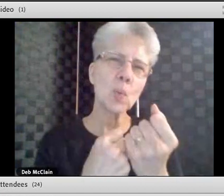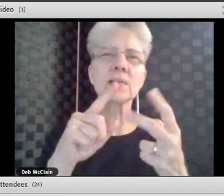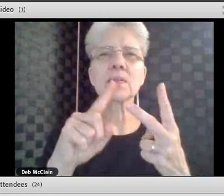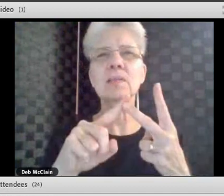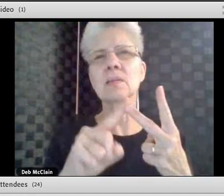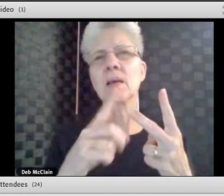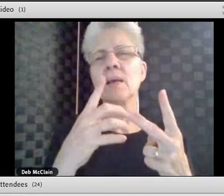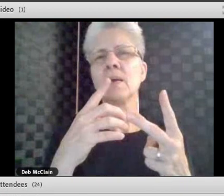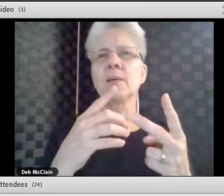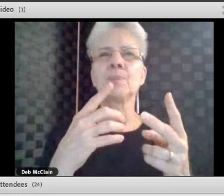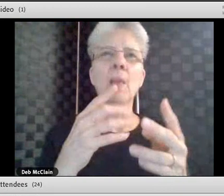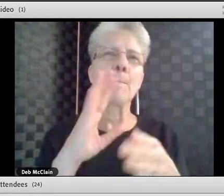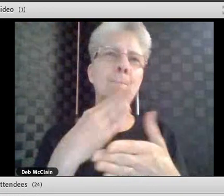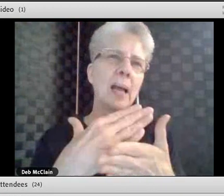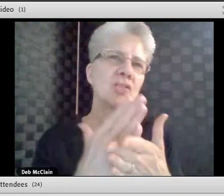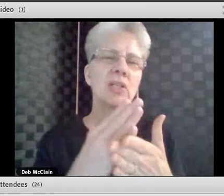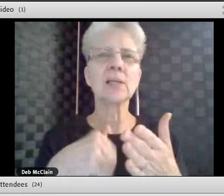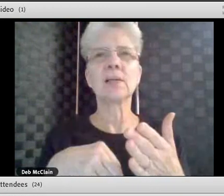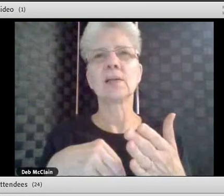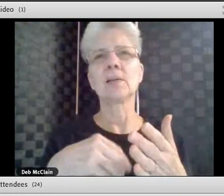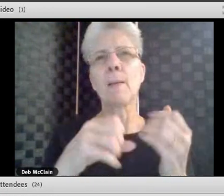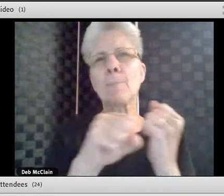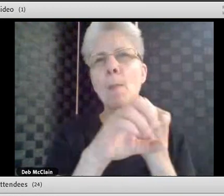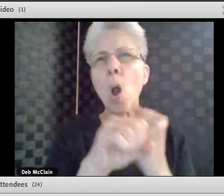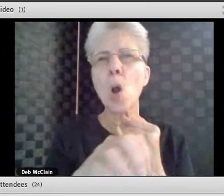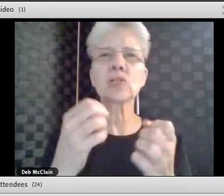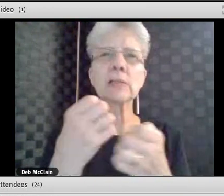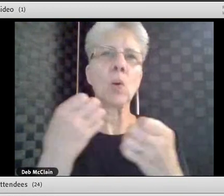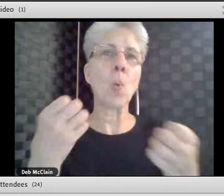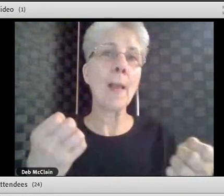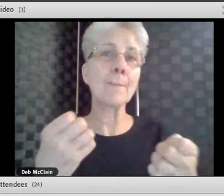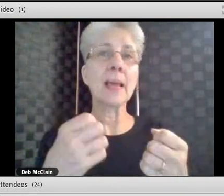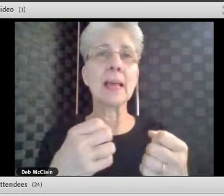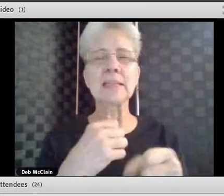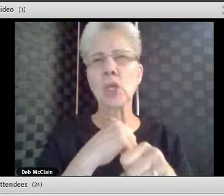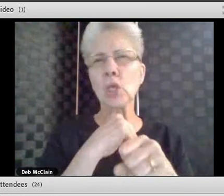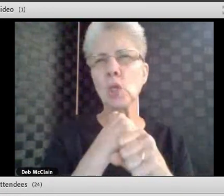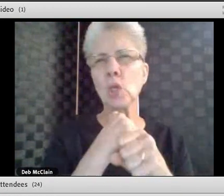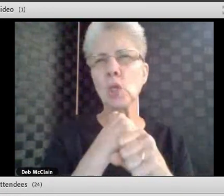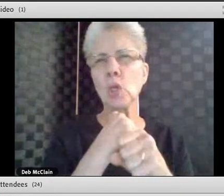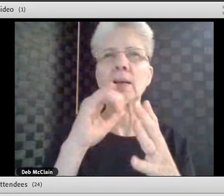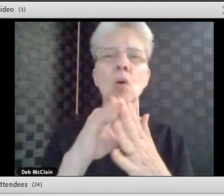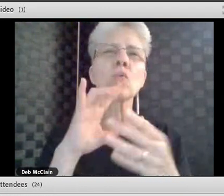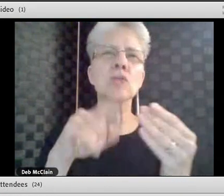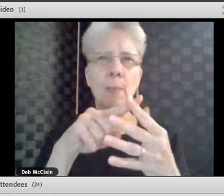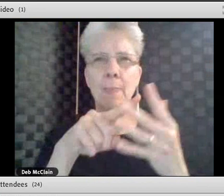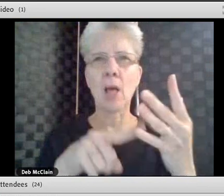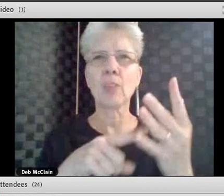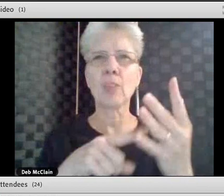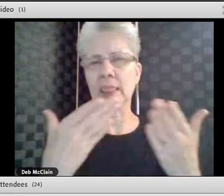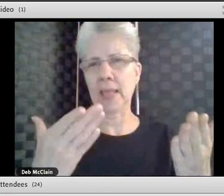you know, in terms of resources, in terms of budget and promotion and equipment and security,